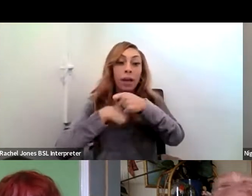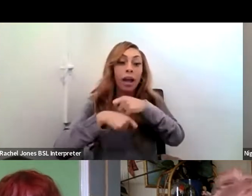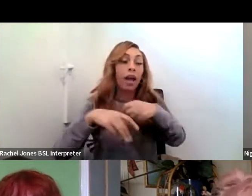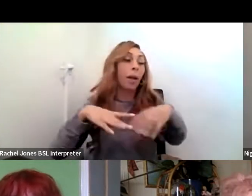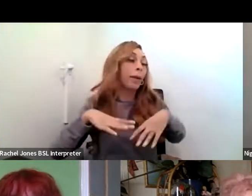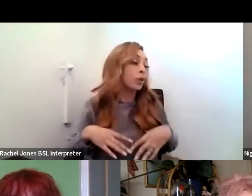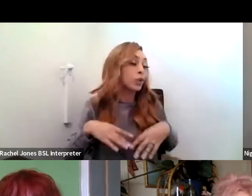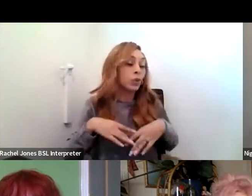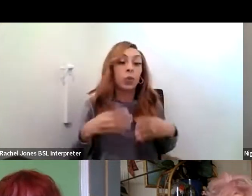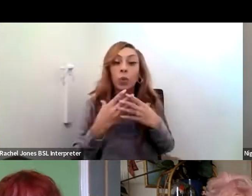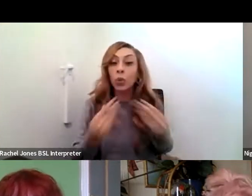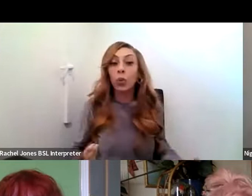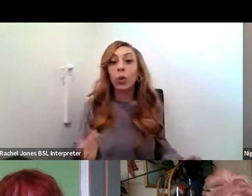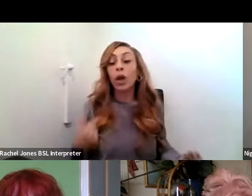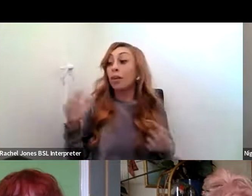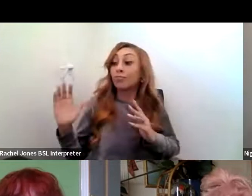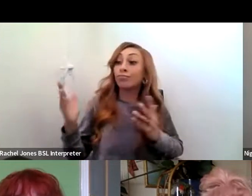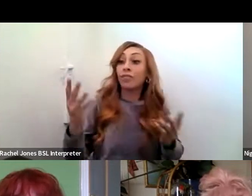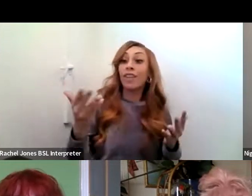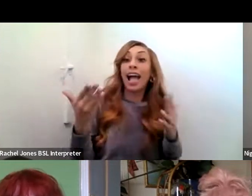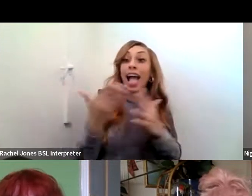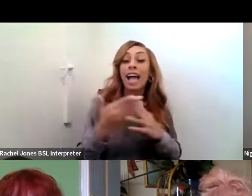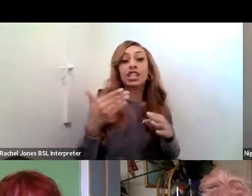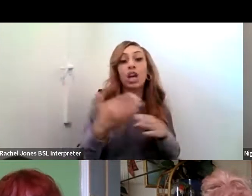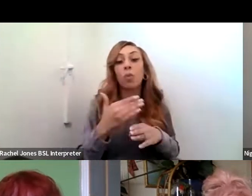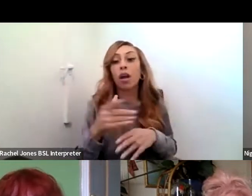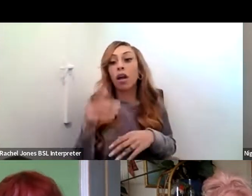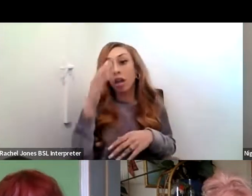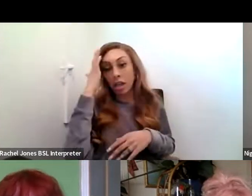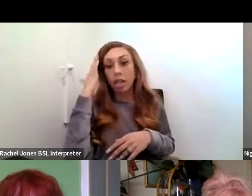then if we provide an access worker to do things like the shopping,